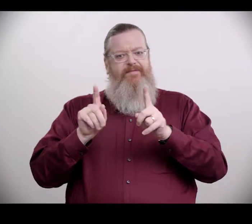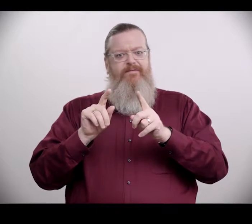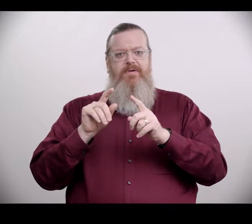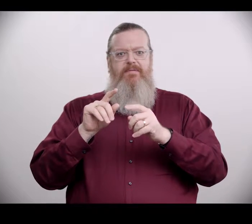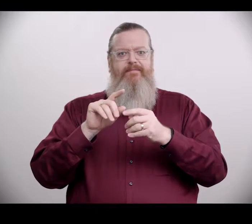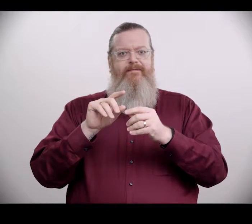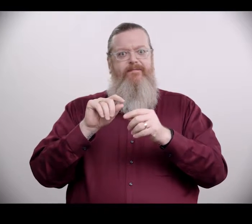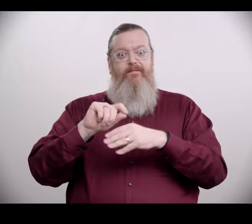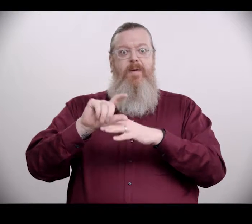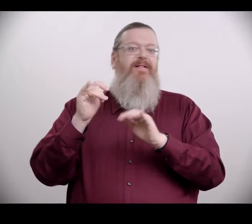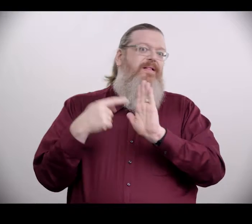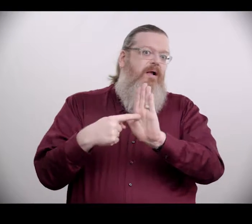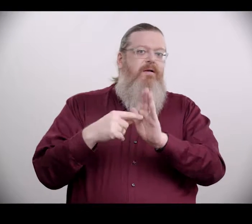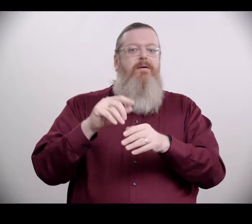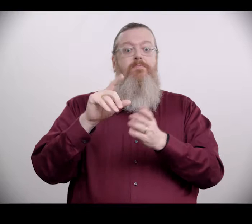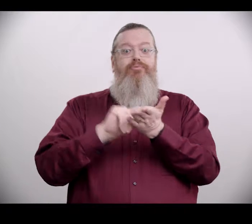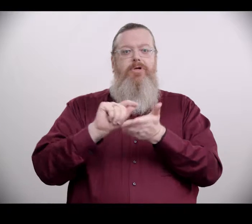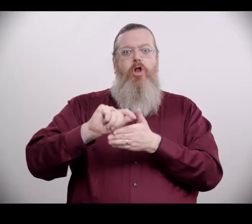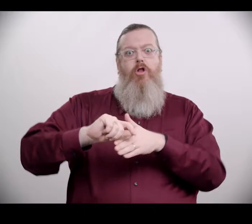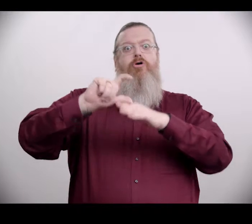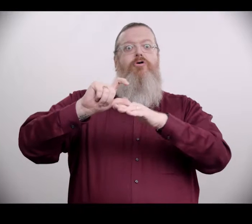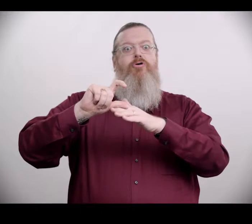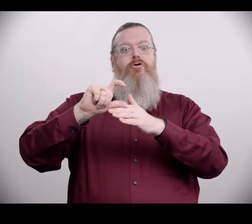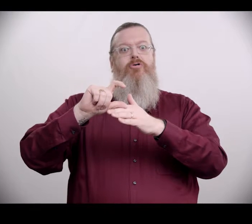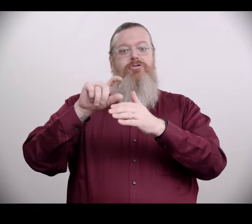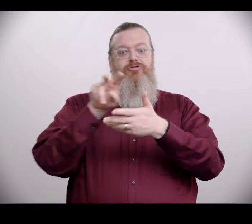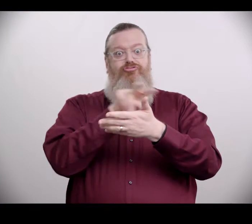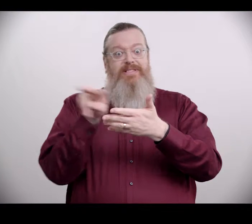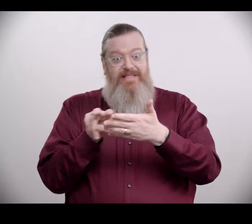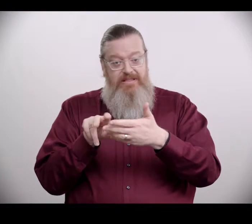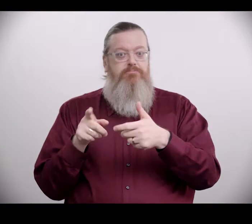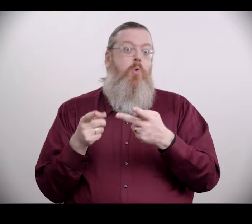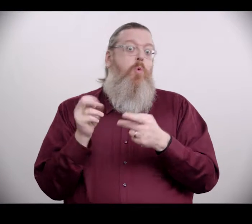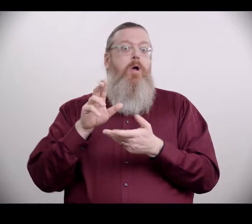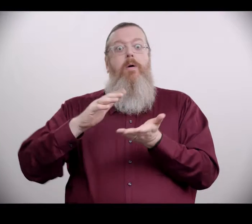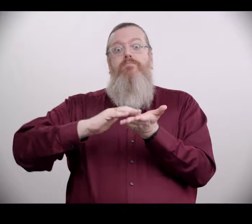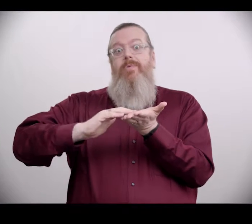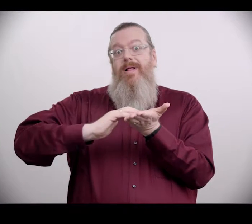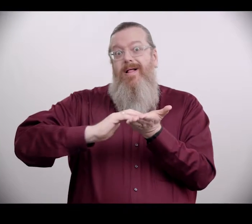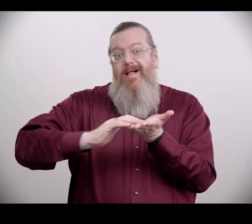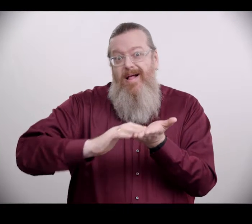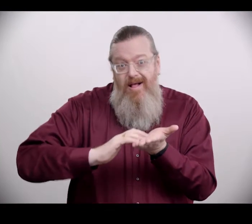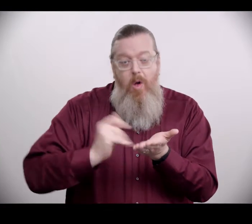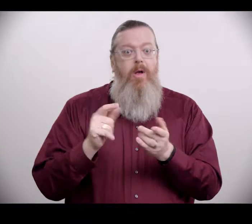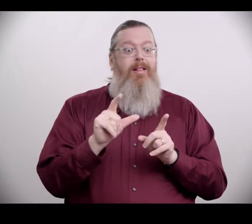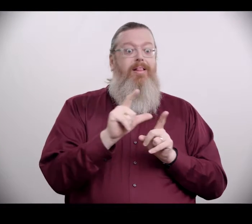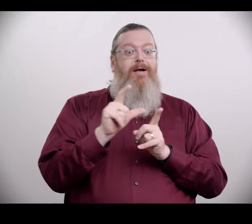* Large print (16 point font minimum) * Braille * Raised lettering